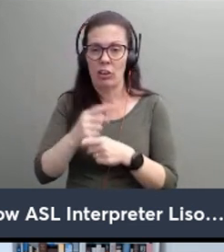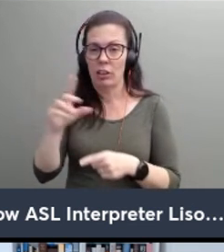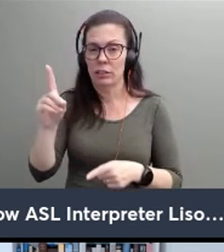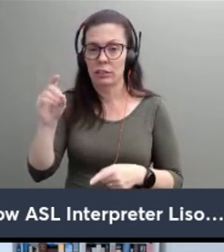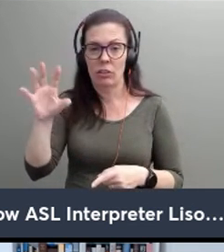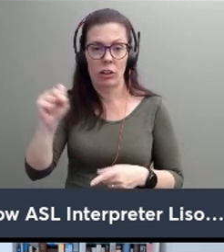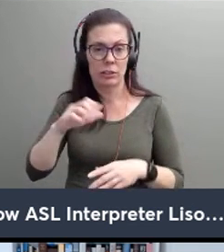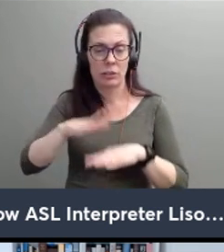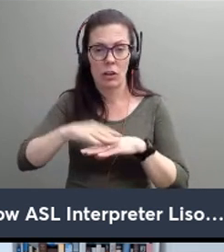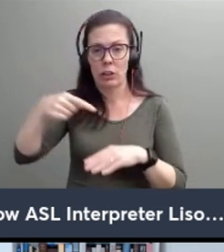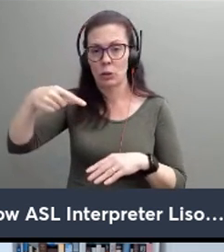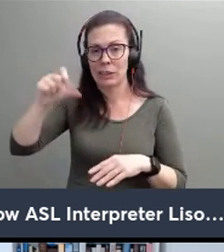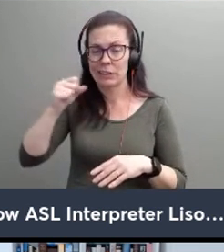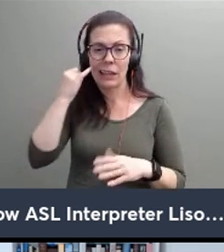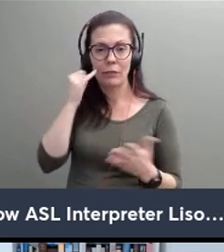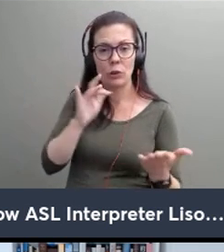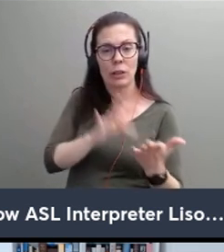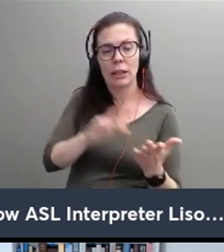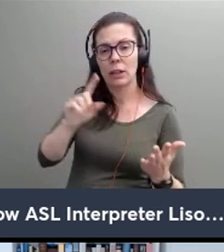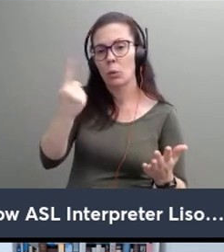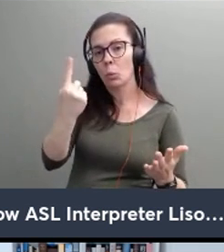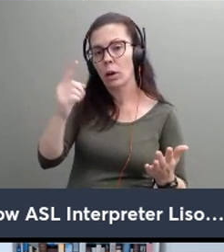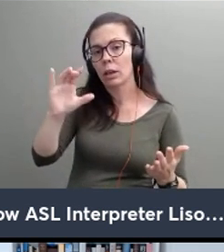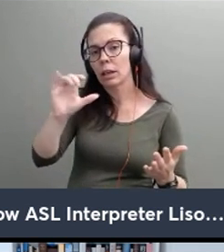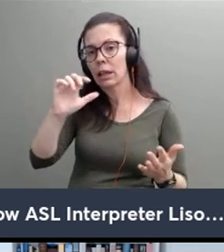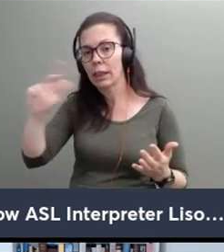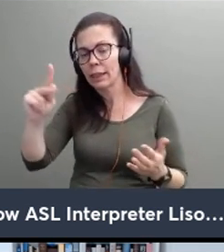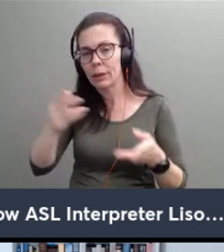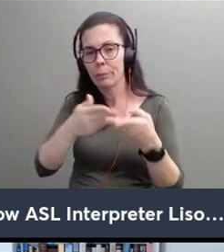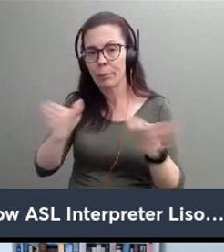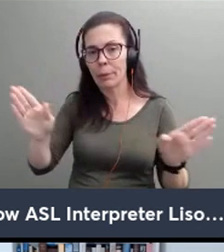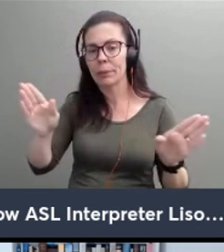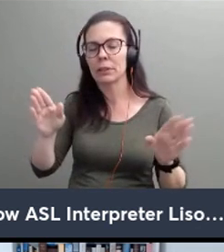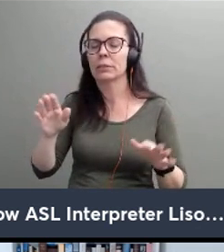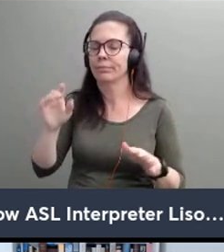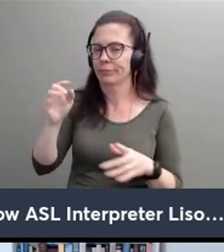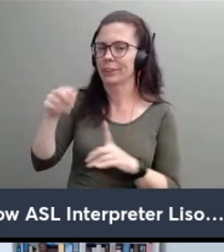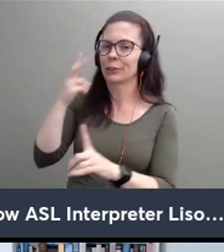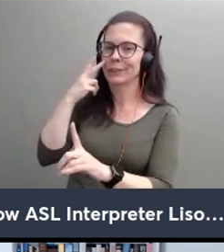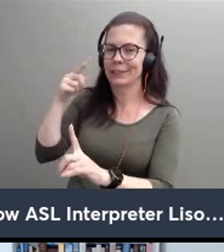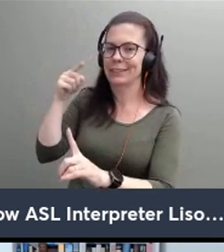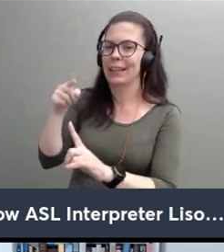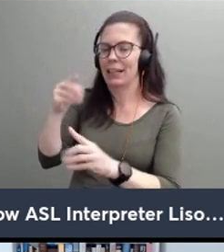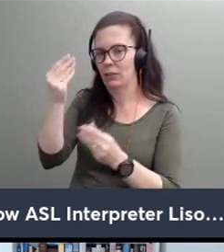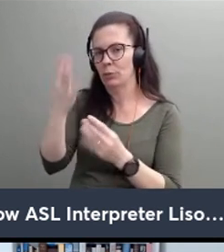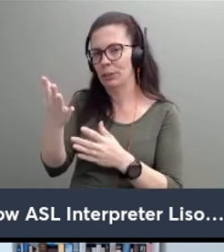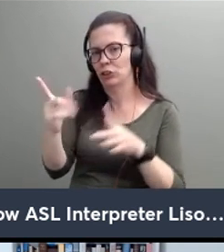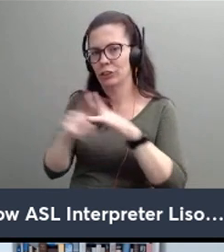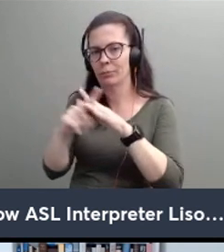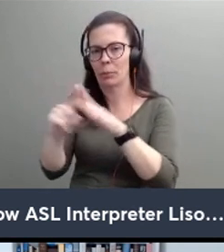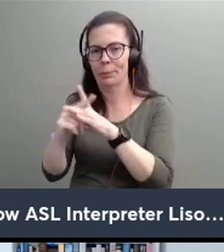if you look up 1-click public embedding on the AWS docs, you'll start to see the information that we spoke about today.